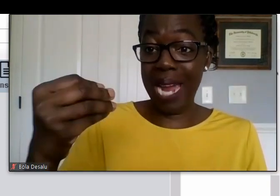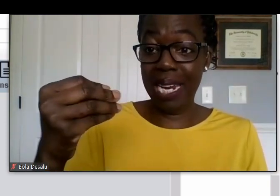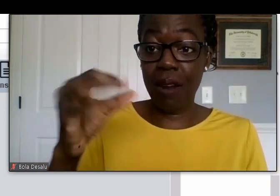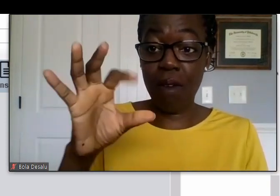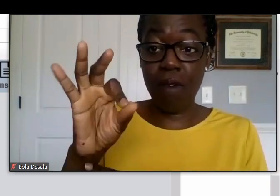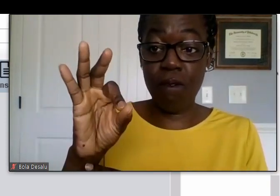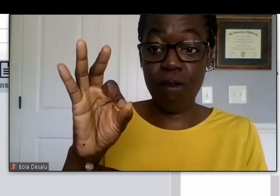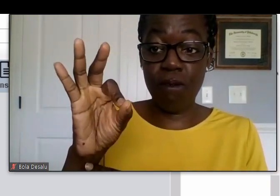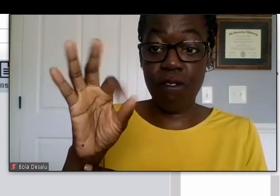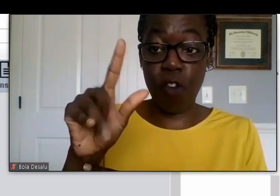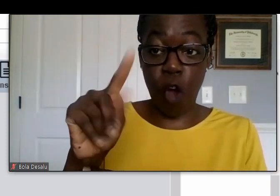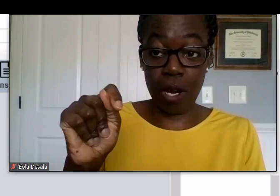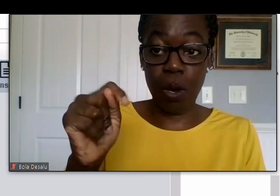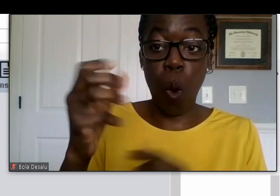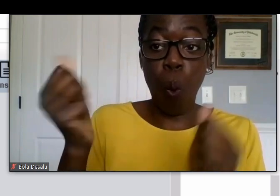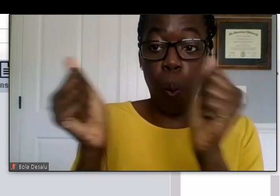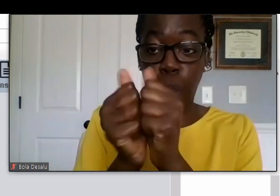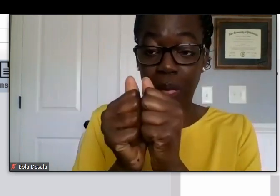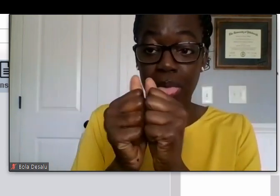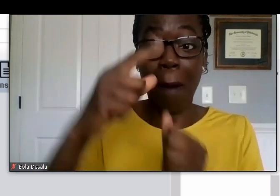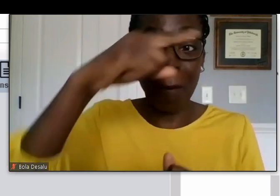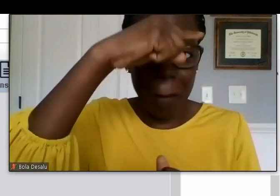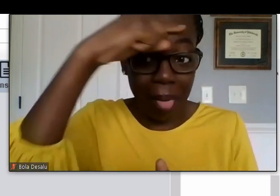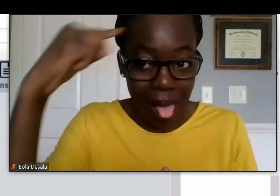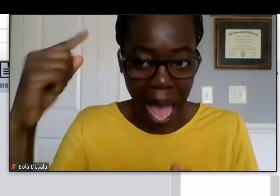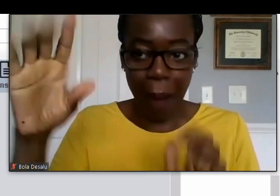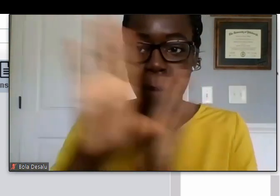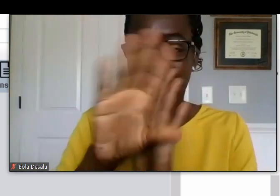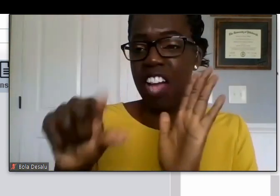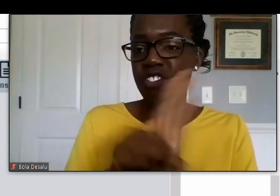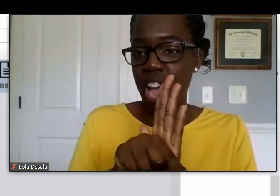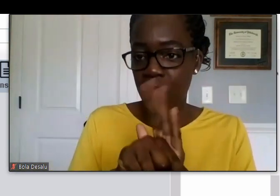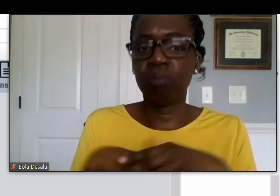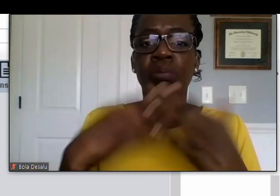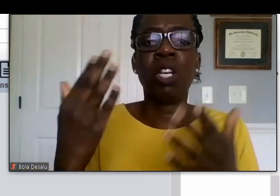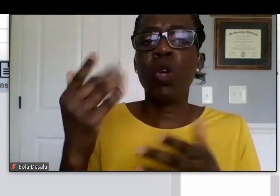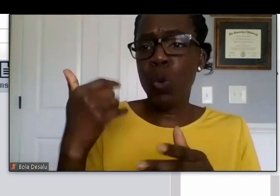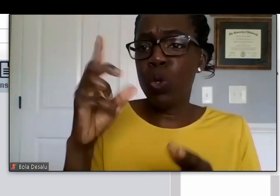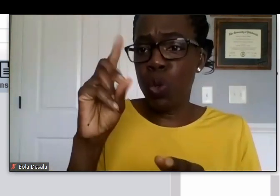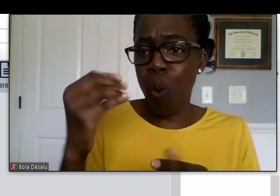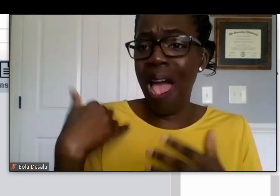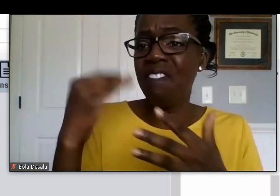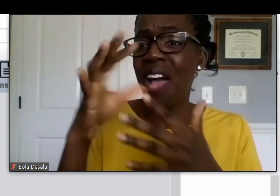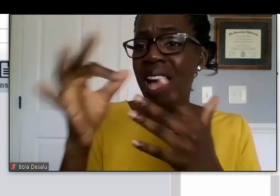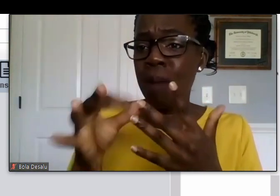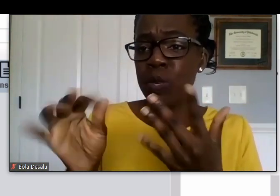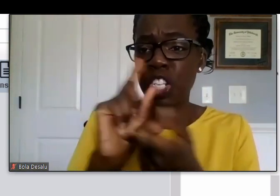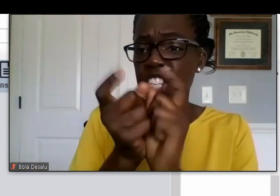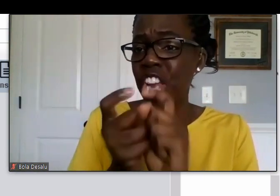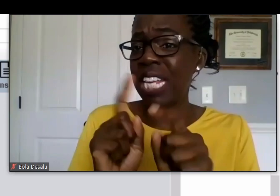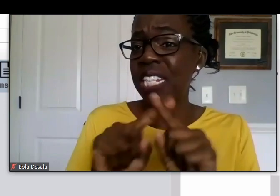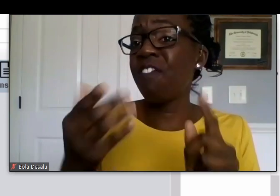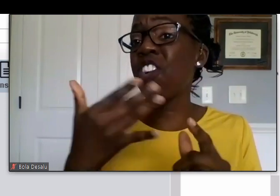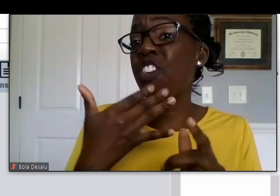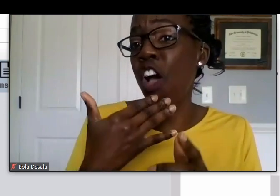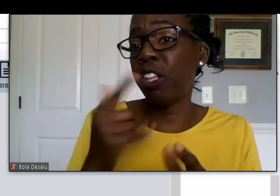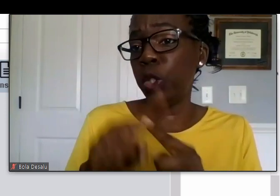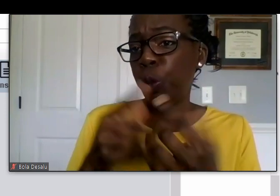Now by default, the color of the font will be white with a black background but you do have options